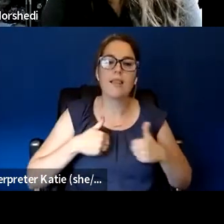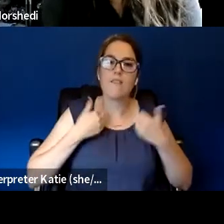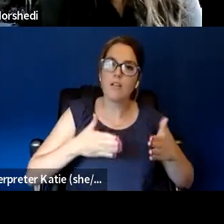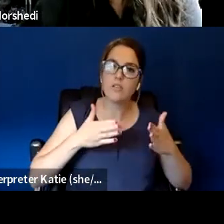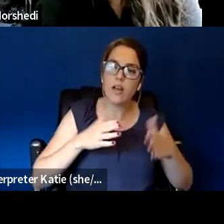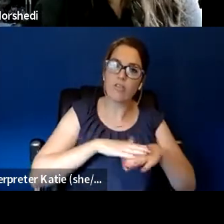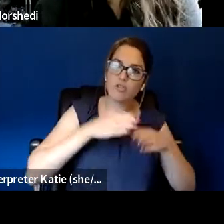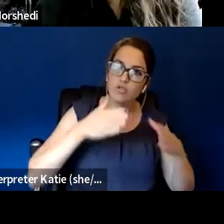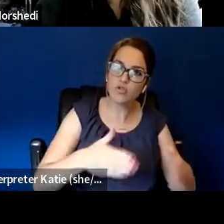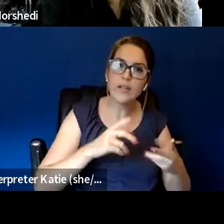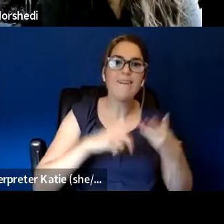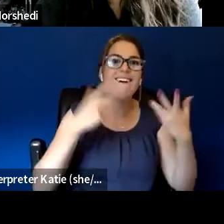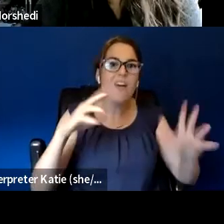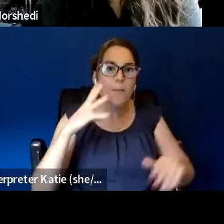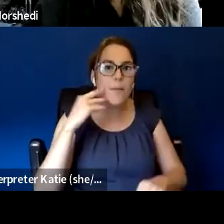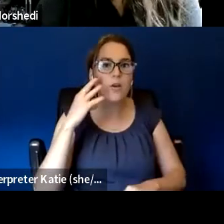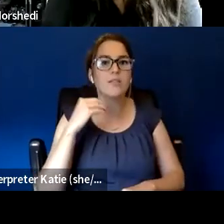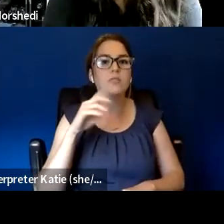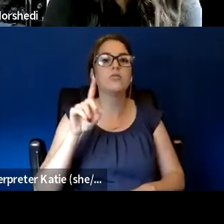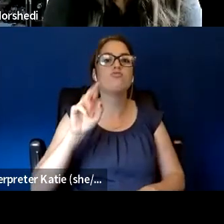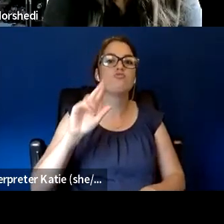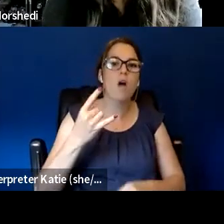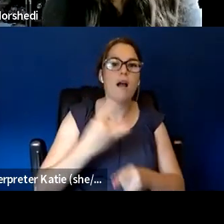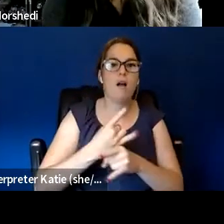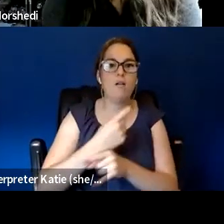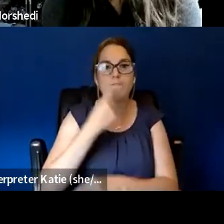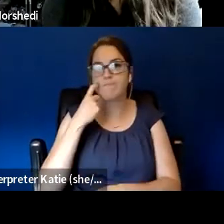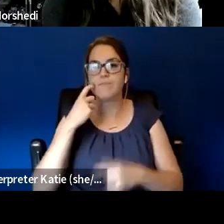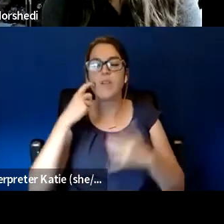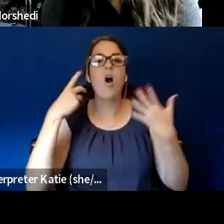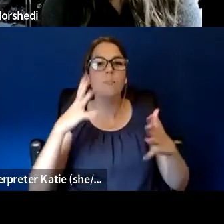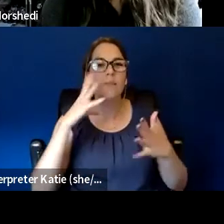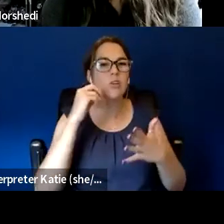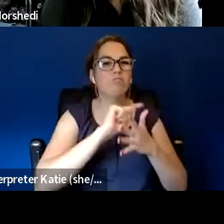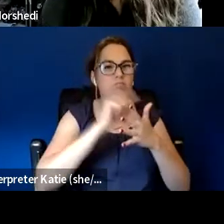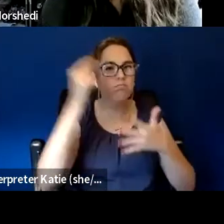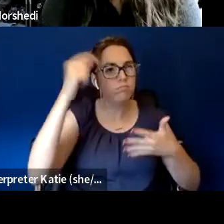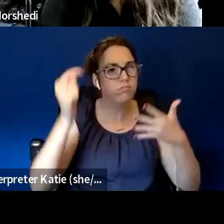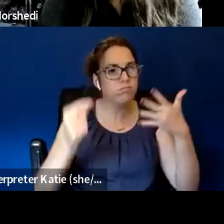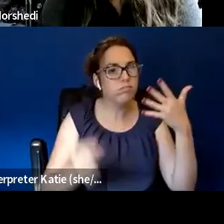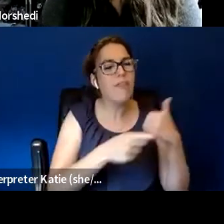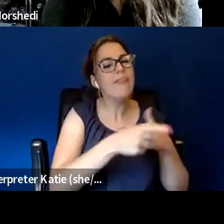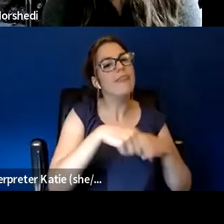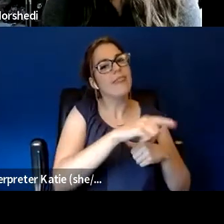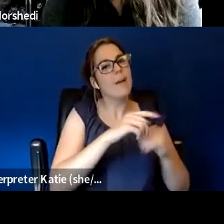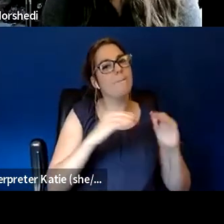That is a huge part of trust-building. And it really does help people see